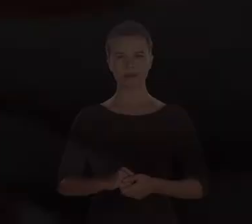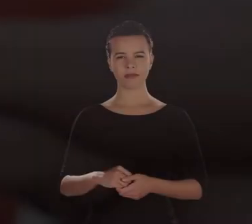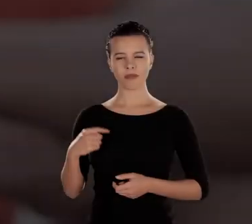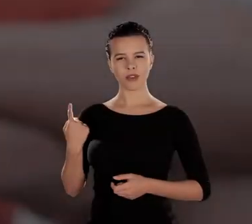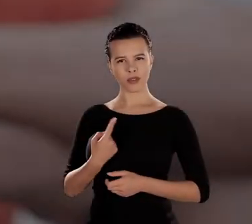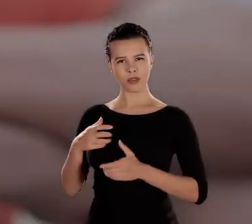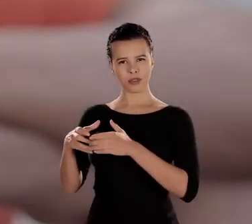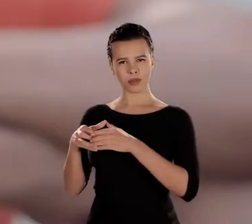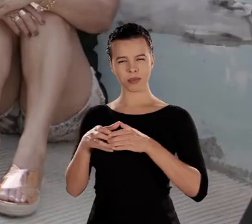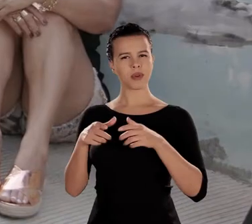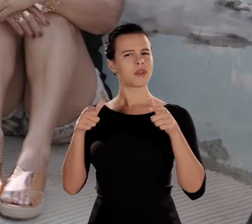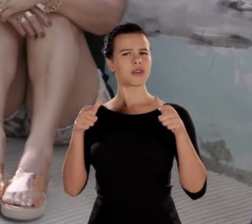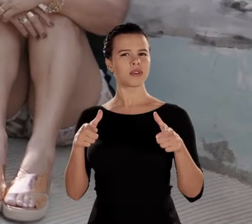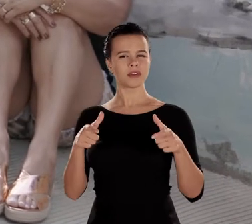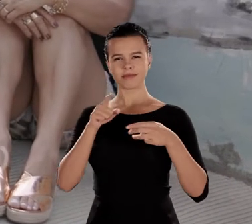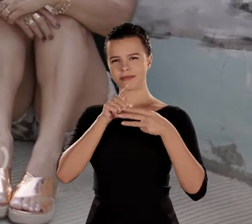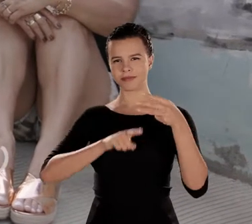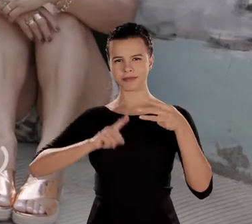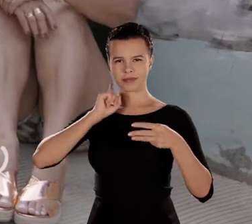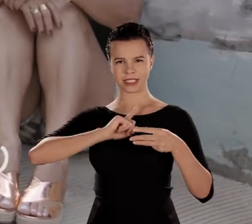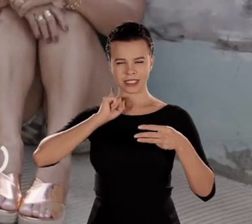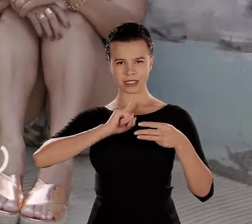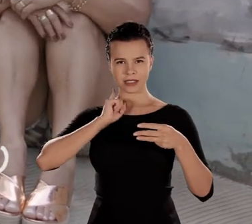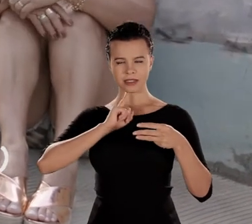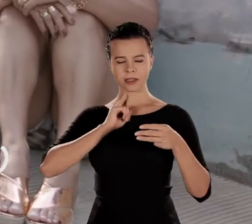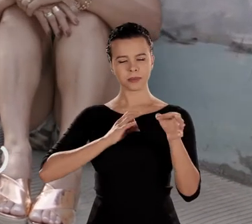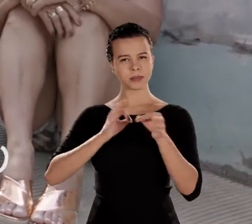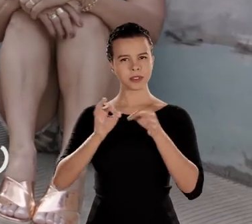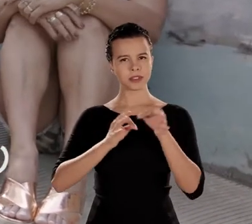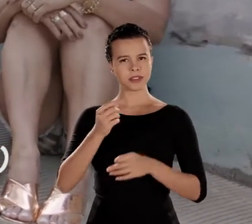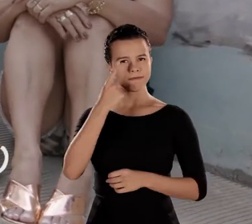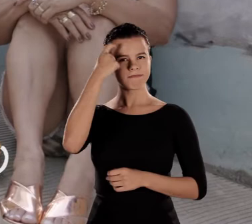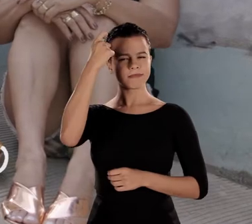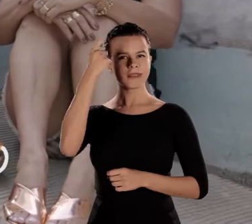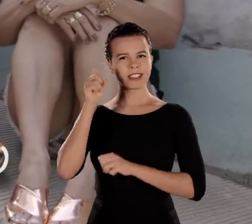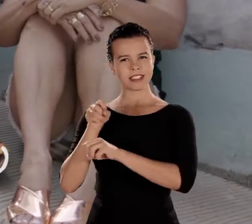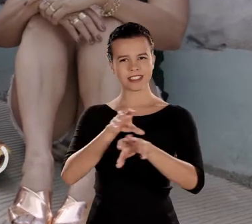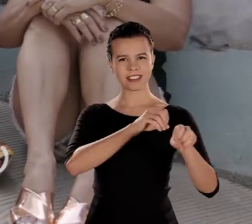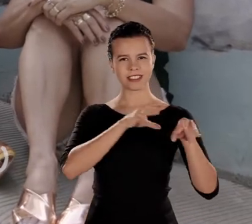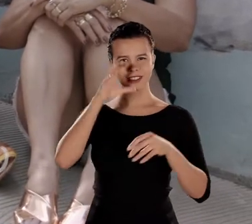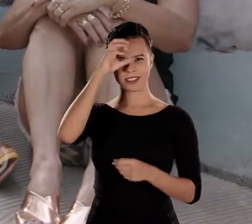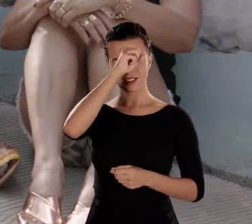We're from Andrequicé, in Três Marias, Minas Gerais, and our project is called "Teaching and Learning".